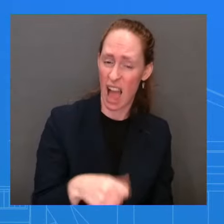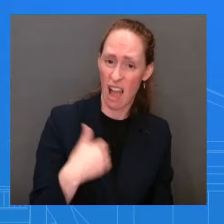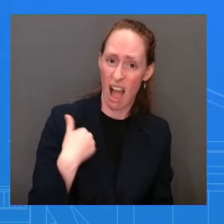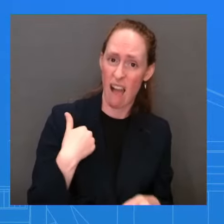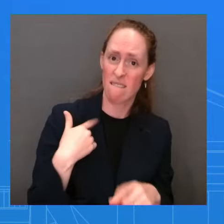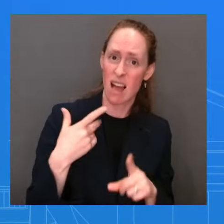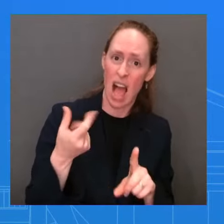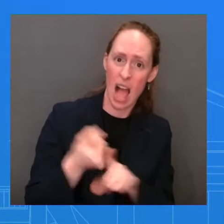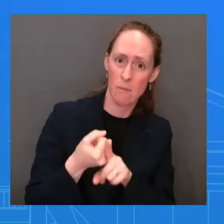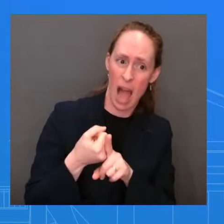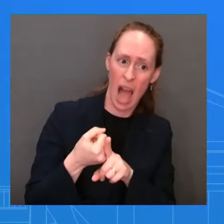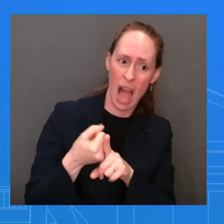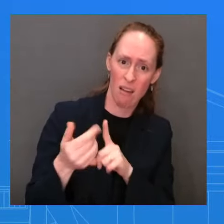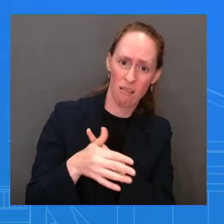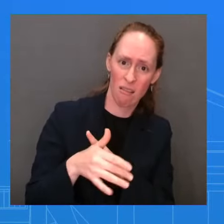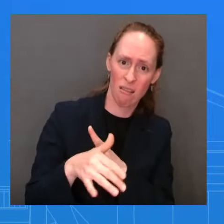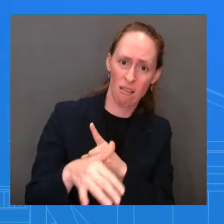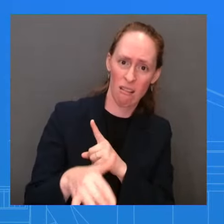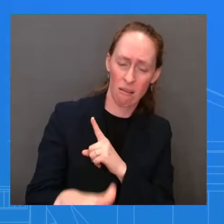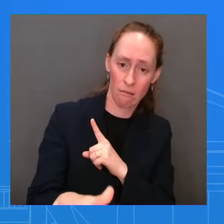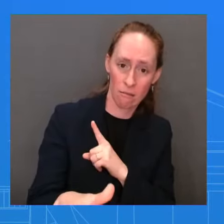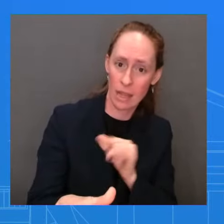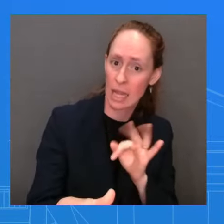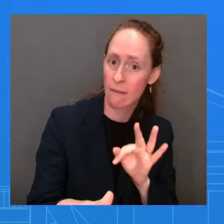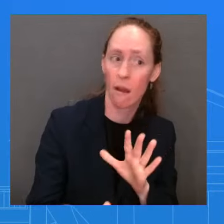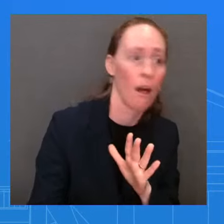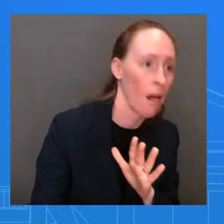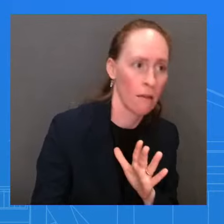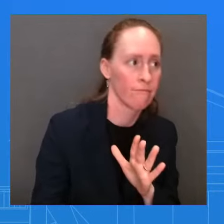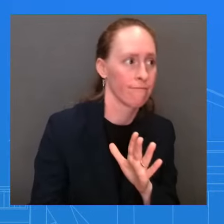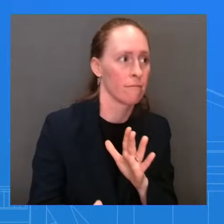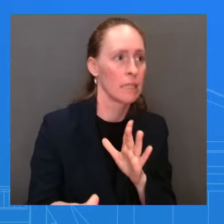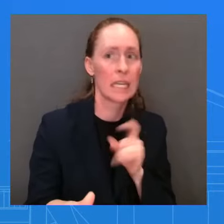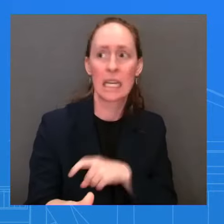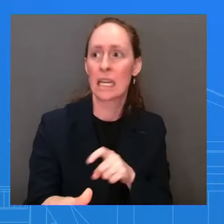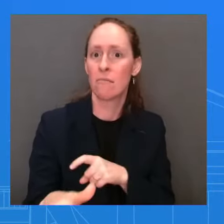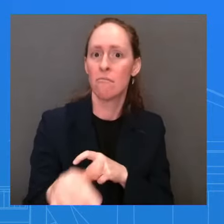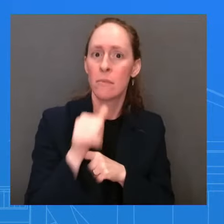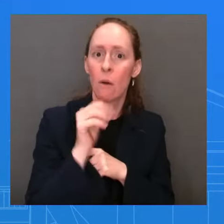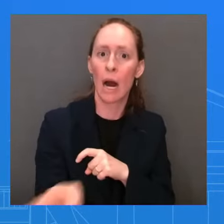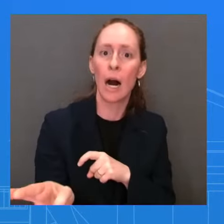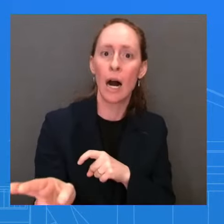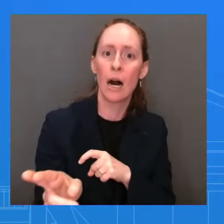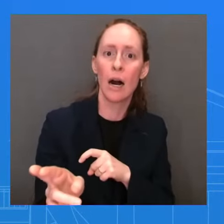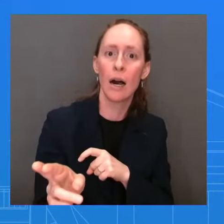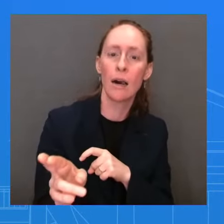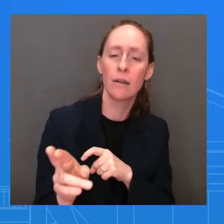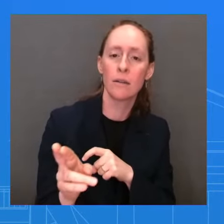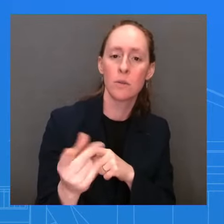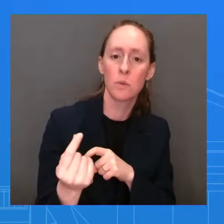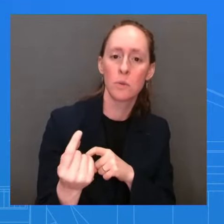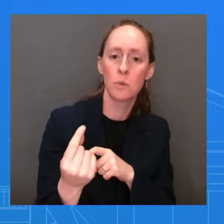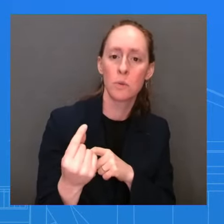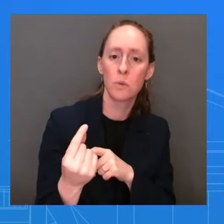It prevents officers from taking on their new commands and deprives our force of leadership. It also affects military families